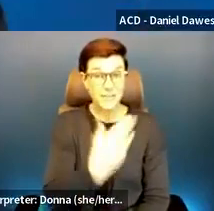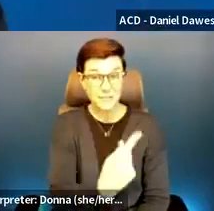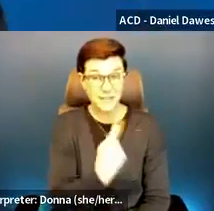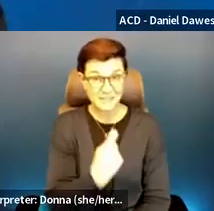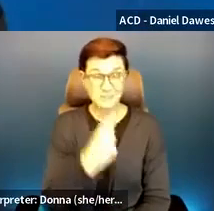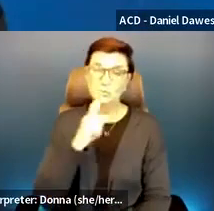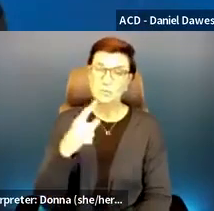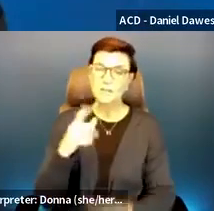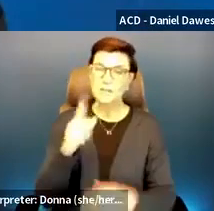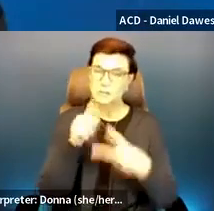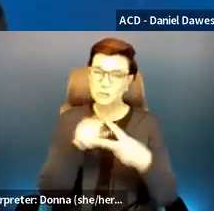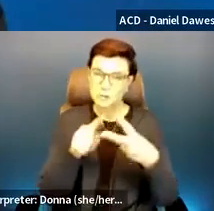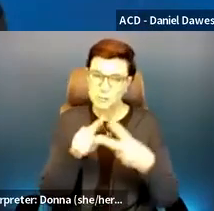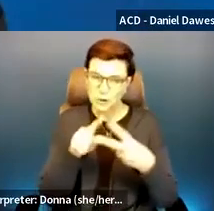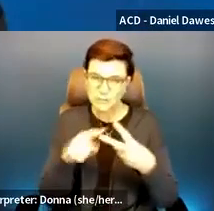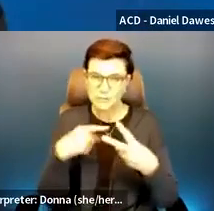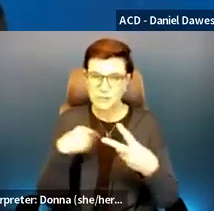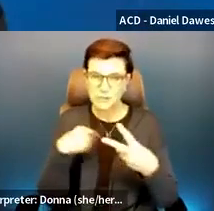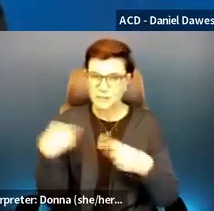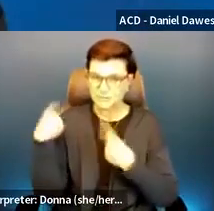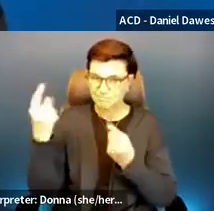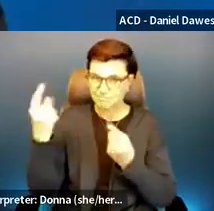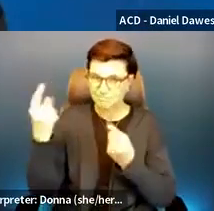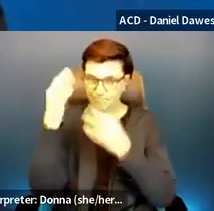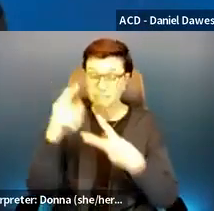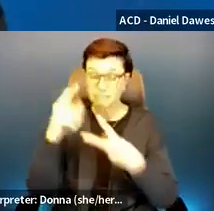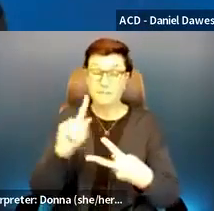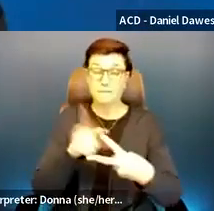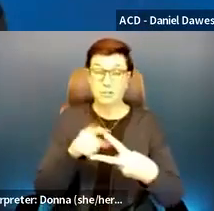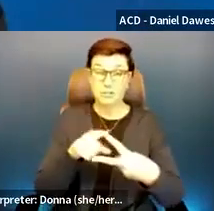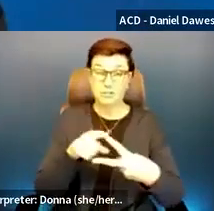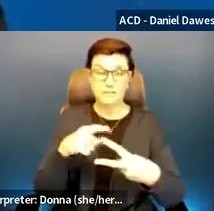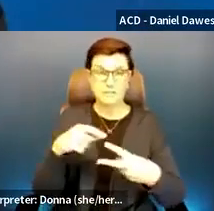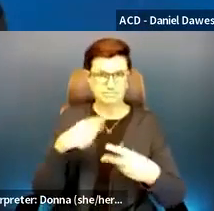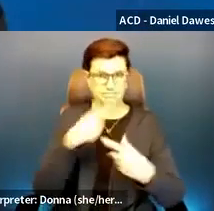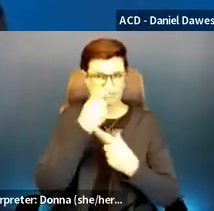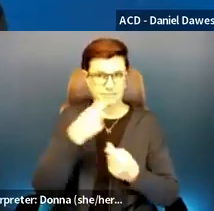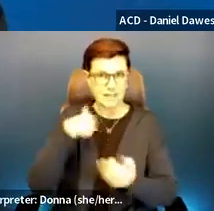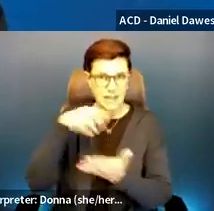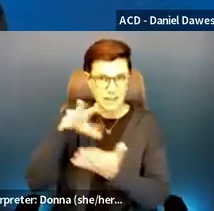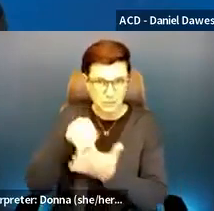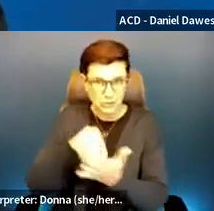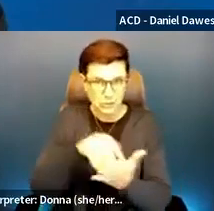So the first is, interestingly, I'm learning that through some of the work plans that have been submitted,